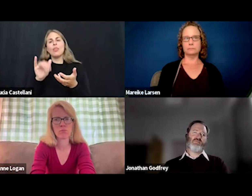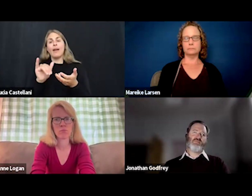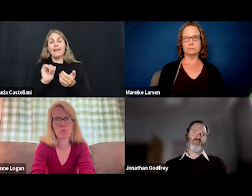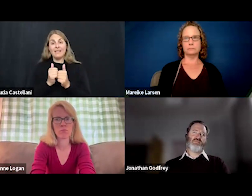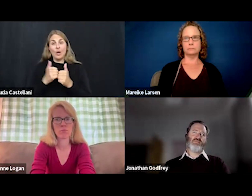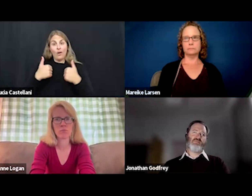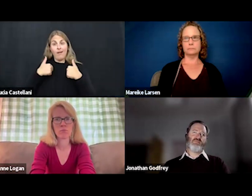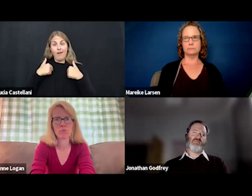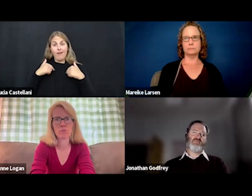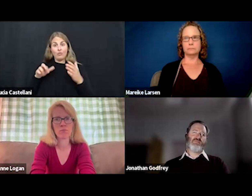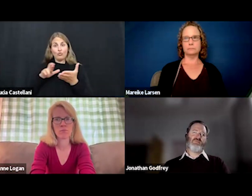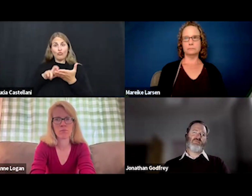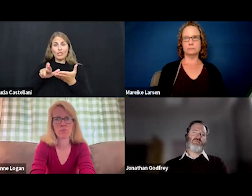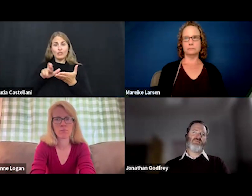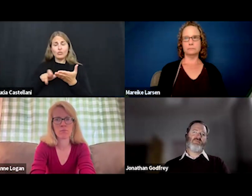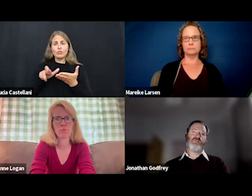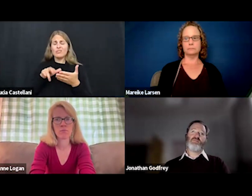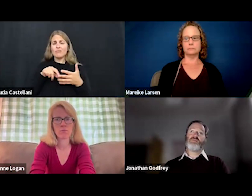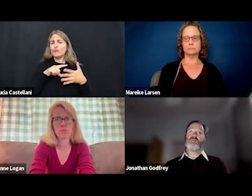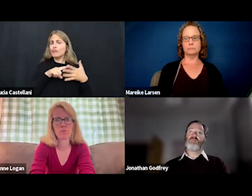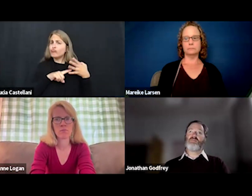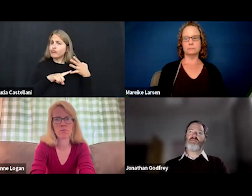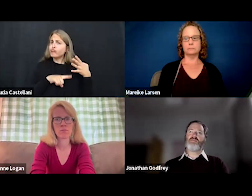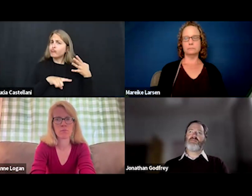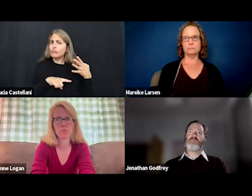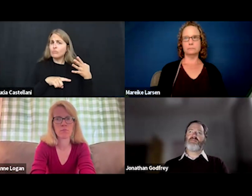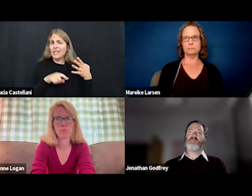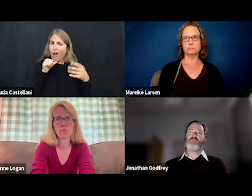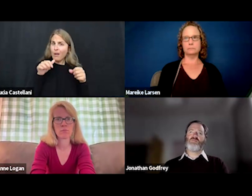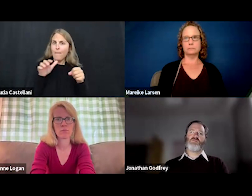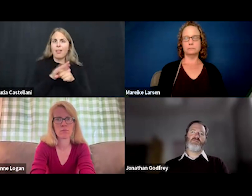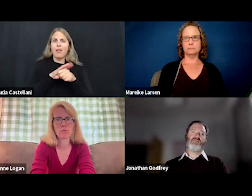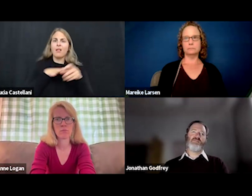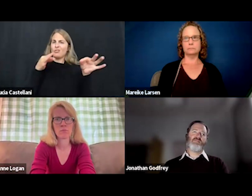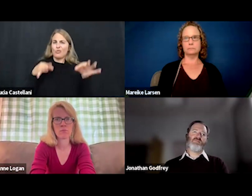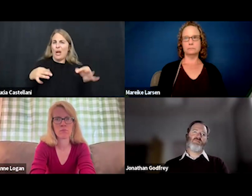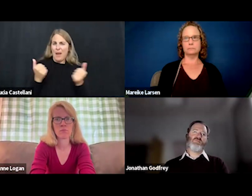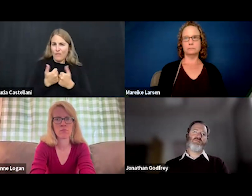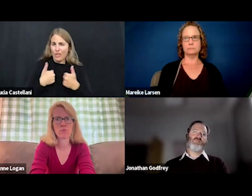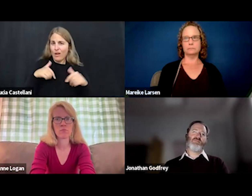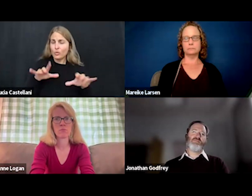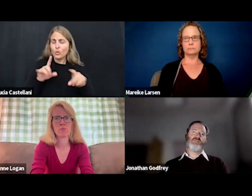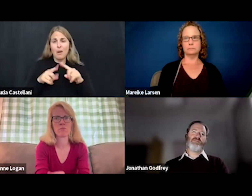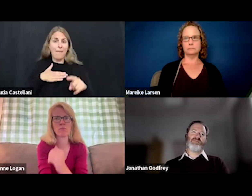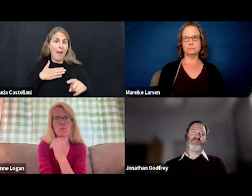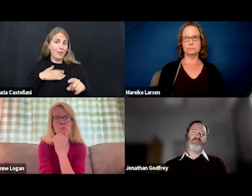It's not an exhaustive list, but I hope to answer more questions that you all